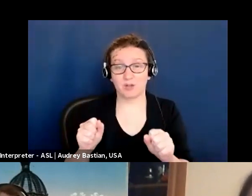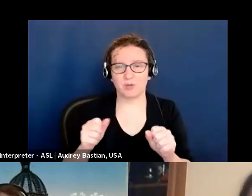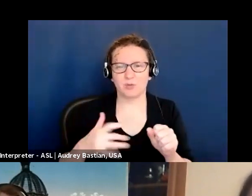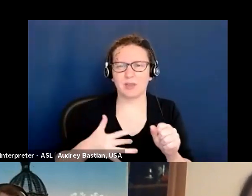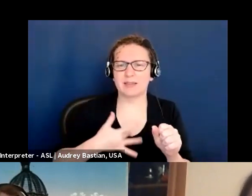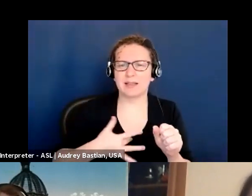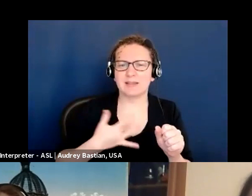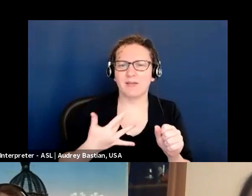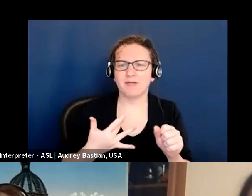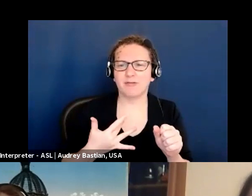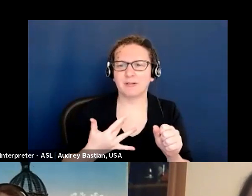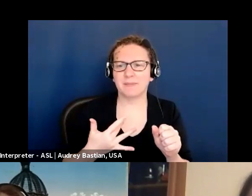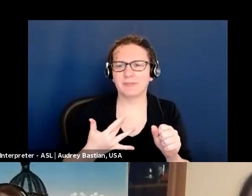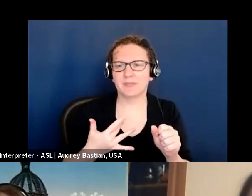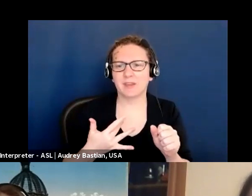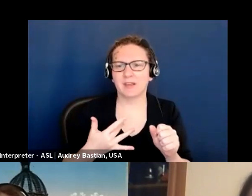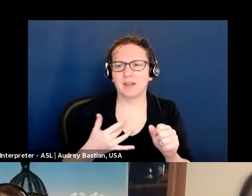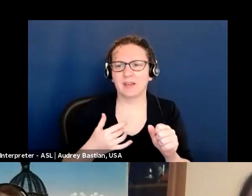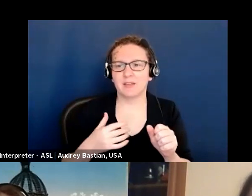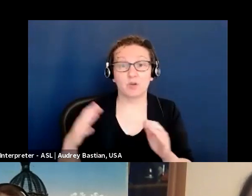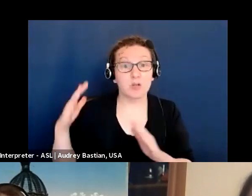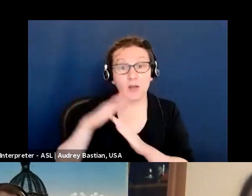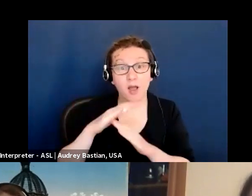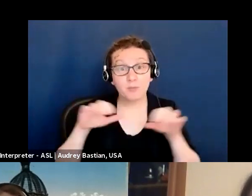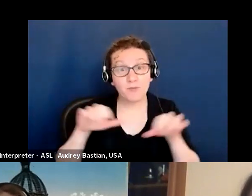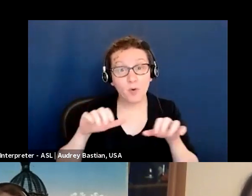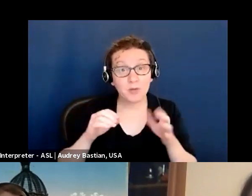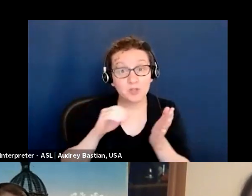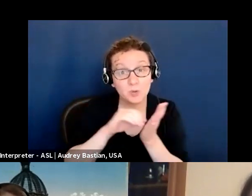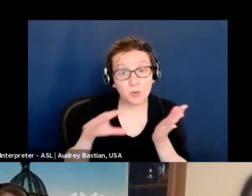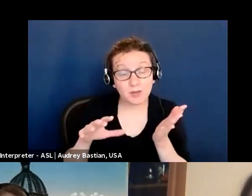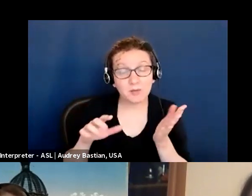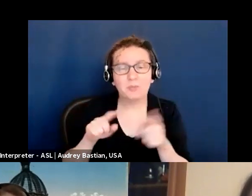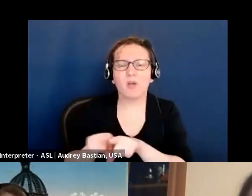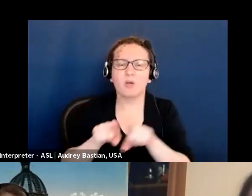necessarily that you're a top performing student. They also want to know about the whole package,